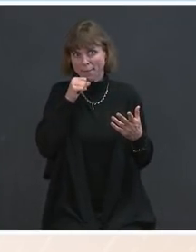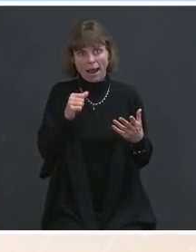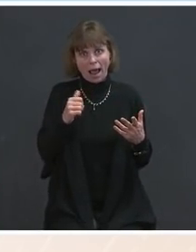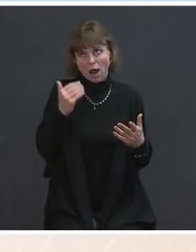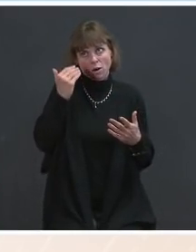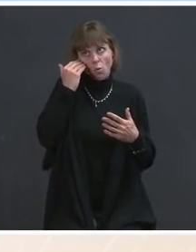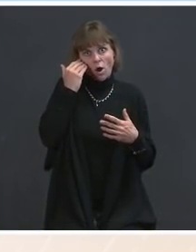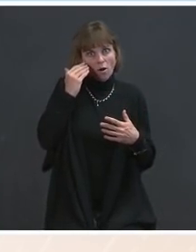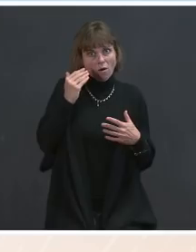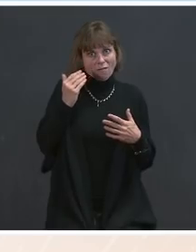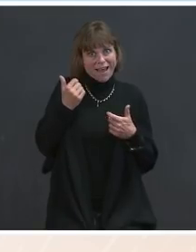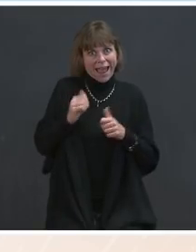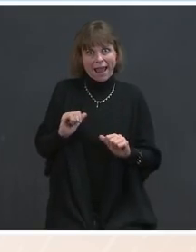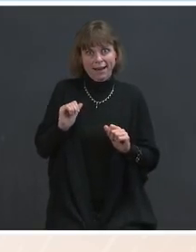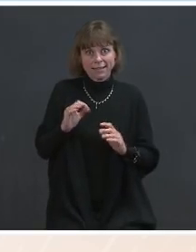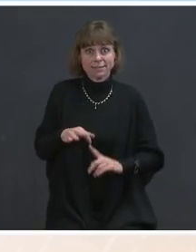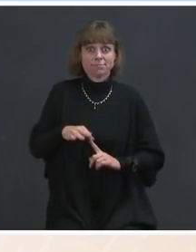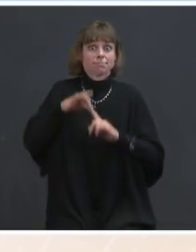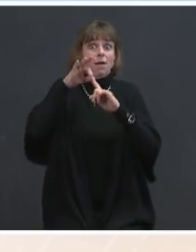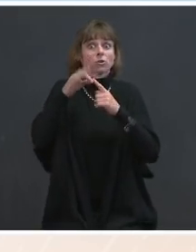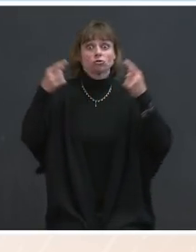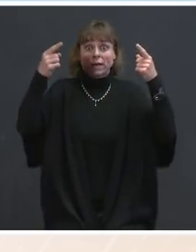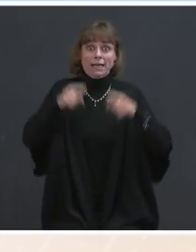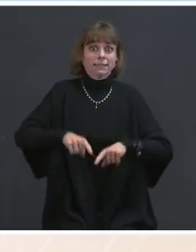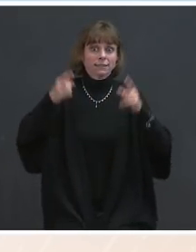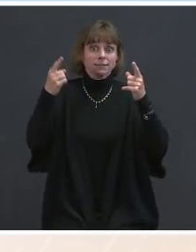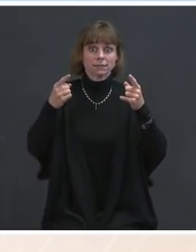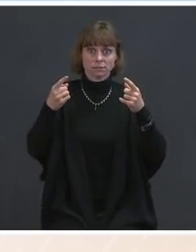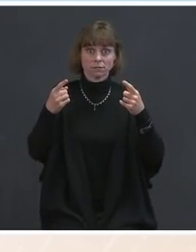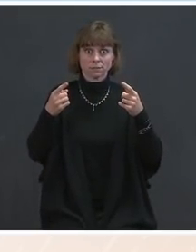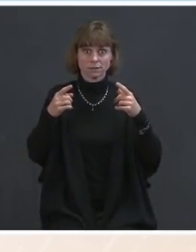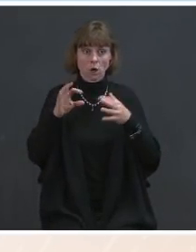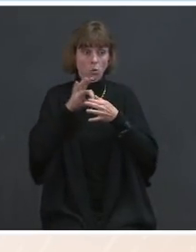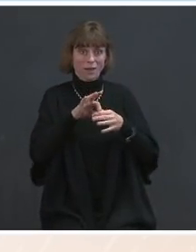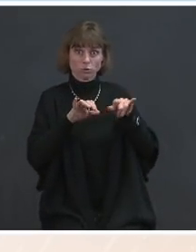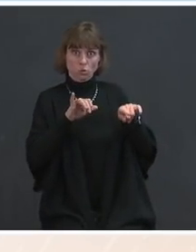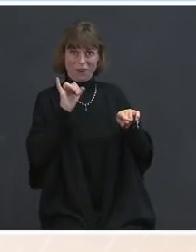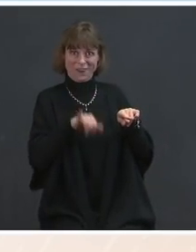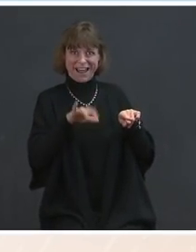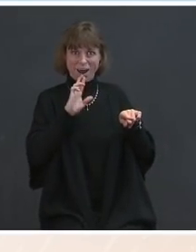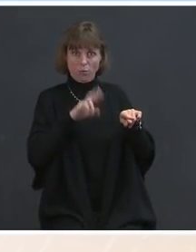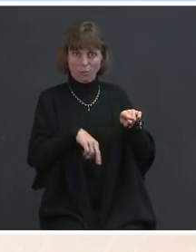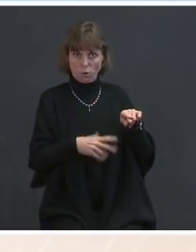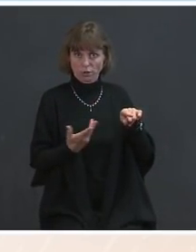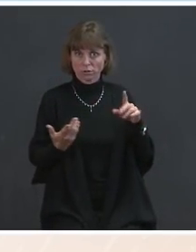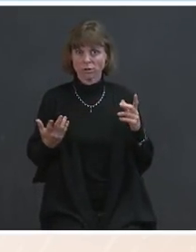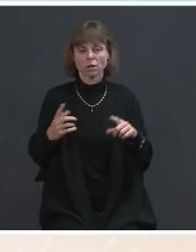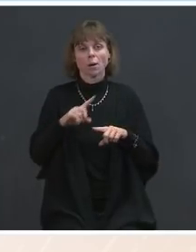that have been raised in relation to this report. There are regular reports out of states